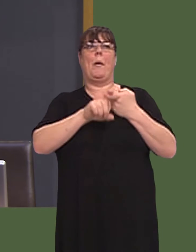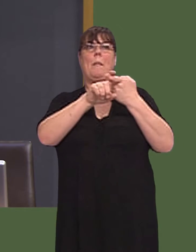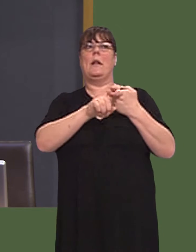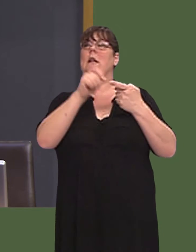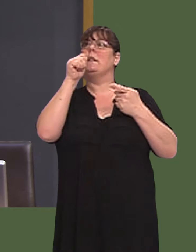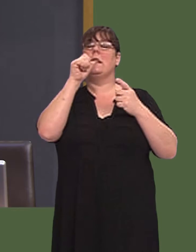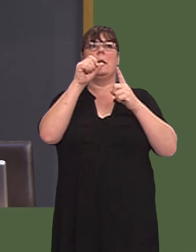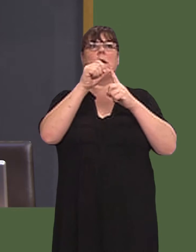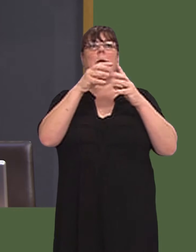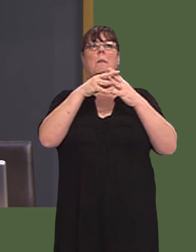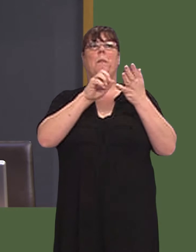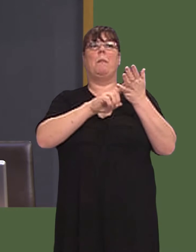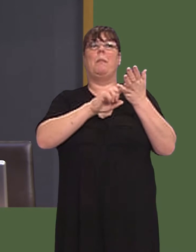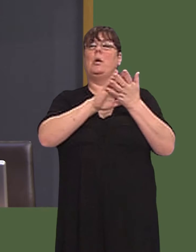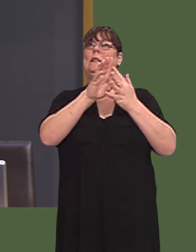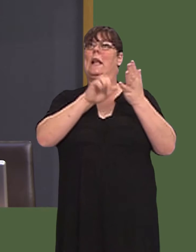in Pwllheli, because of a shortage of dentists there.